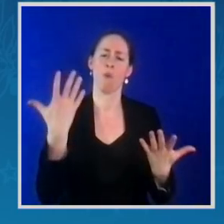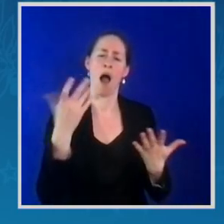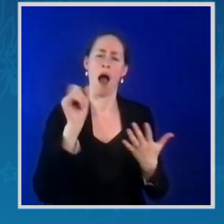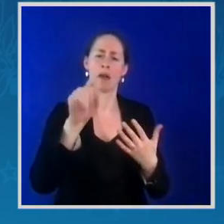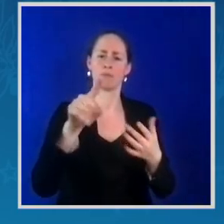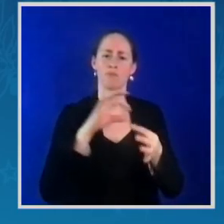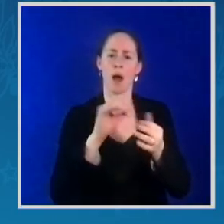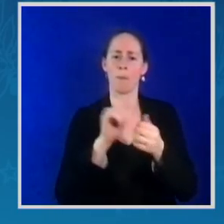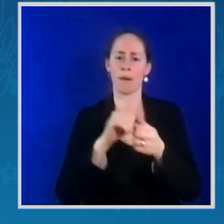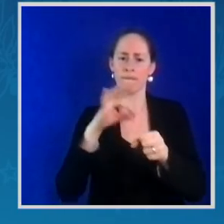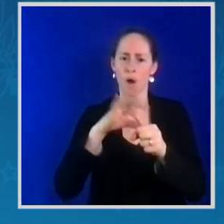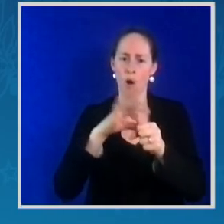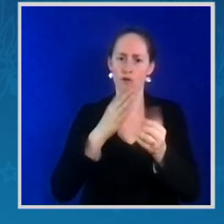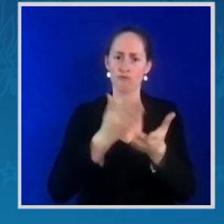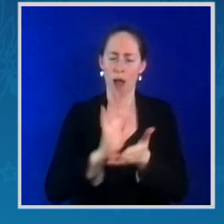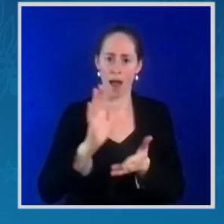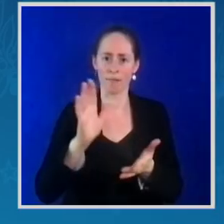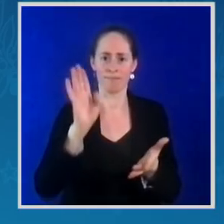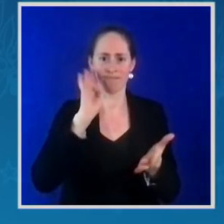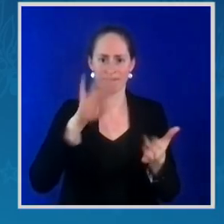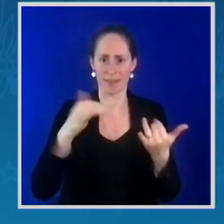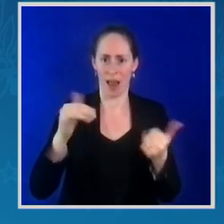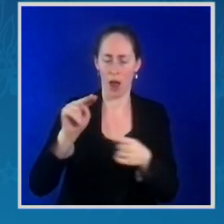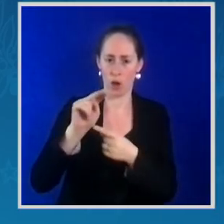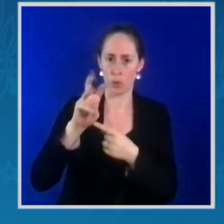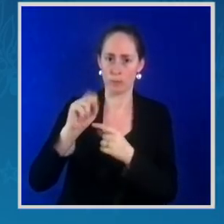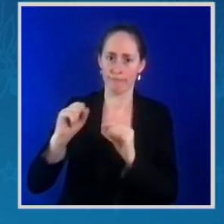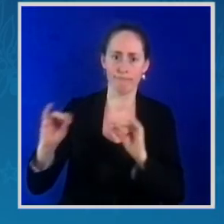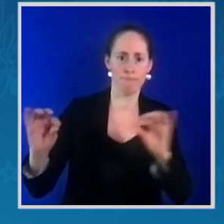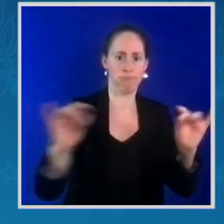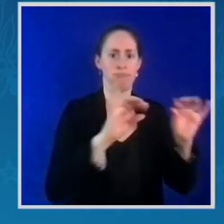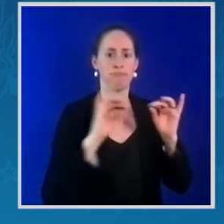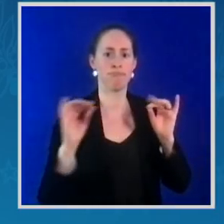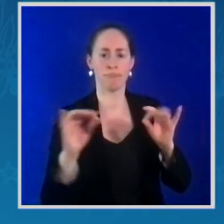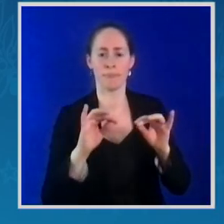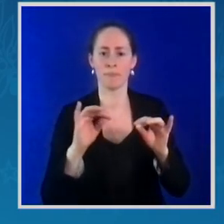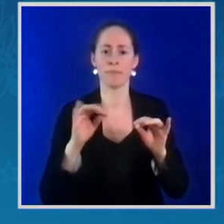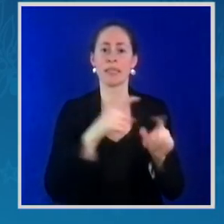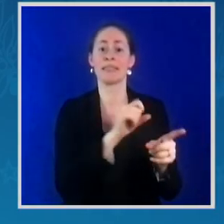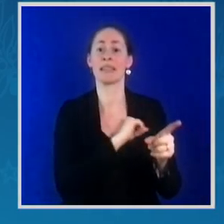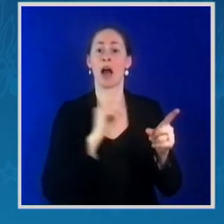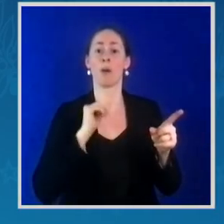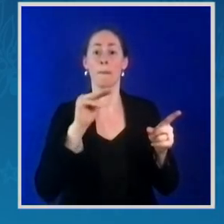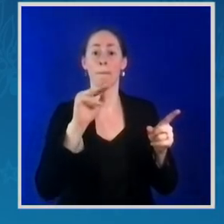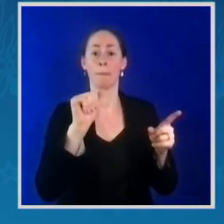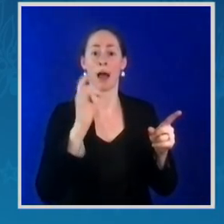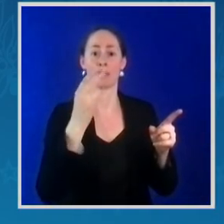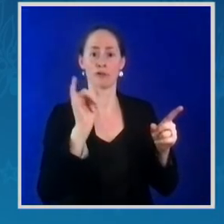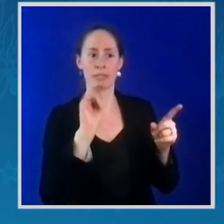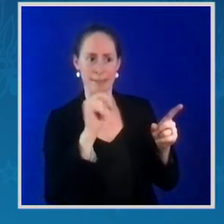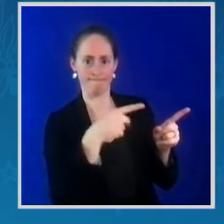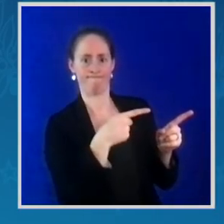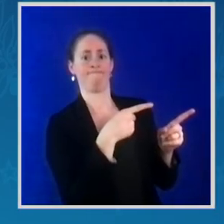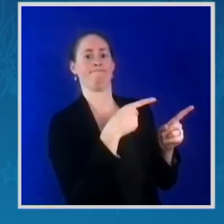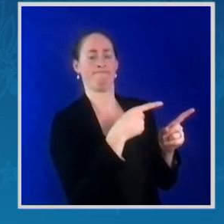First, Senator Manchin saying it has to be bipartisan, Senator McConnell saying he won't support the John Lewis Voting Rights Act.